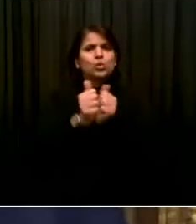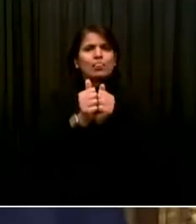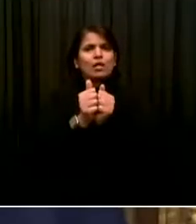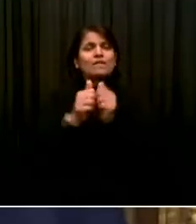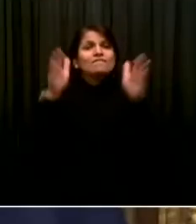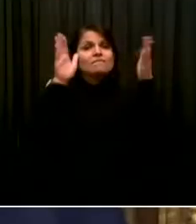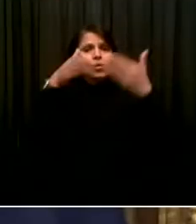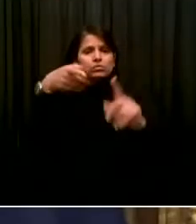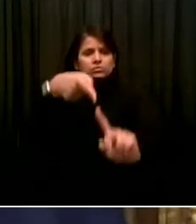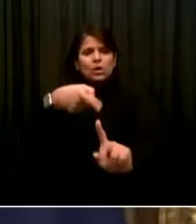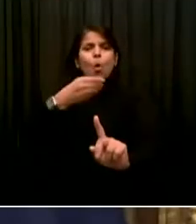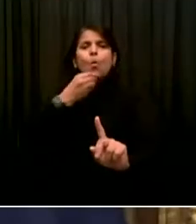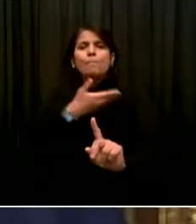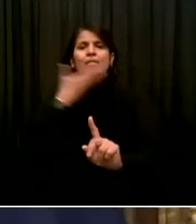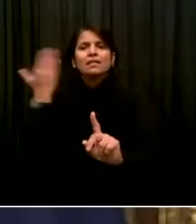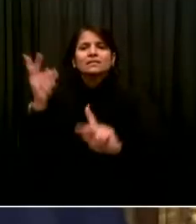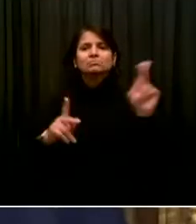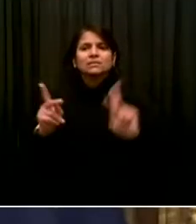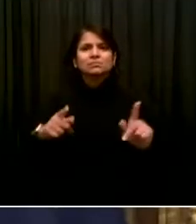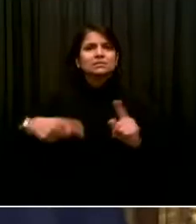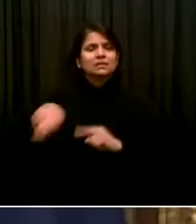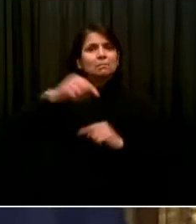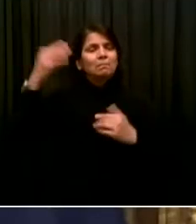PROFESSIONALS WORKING TOGETHER